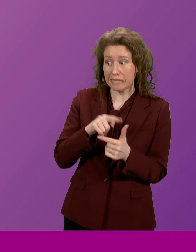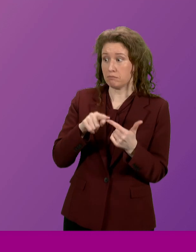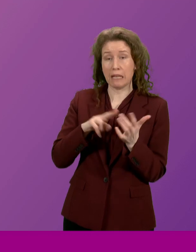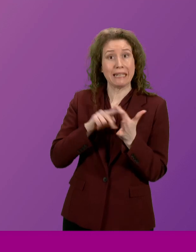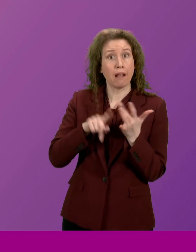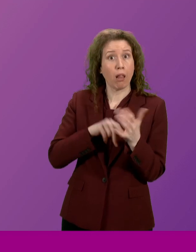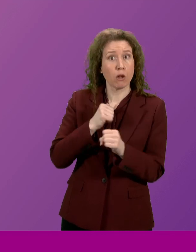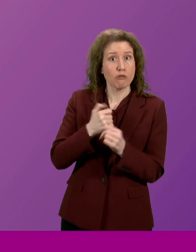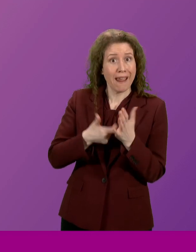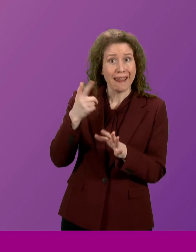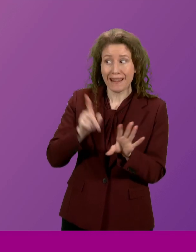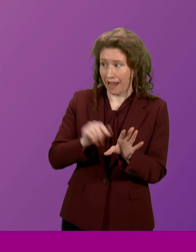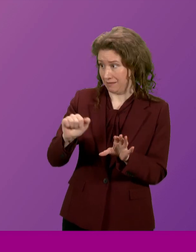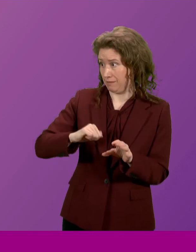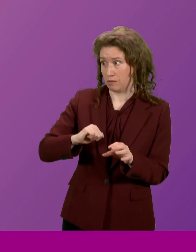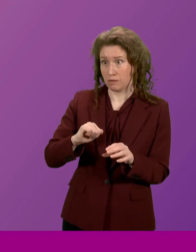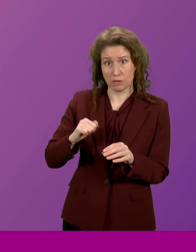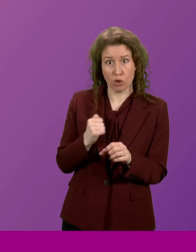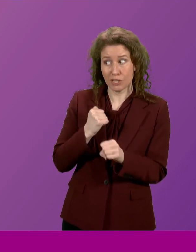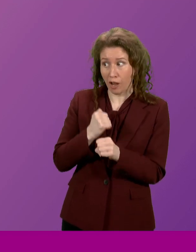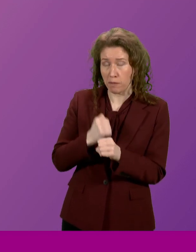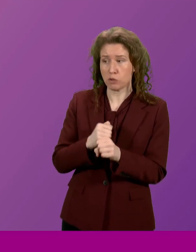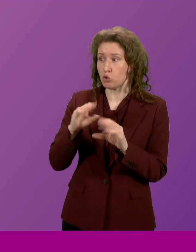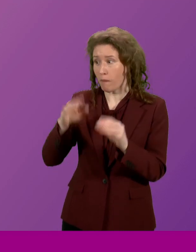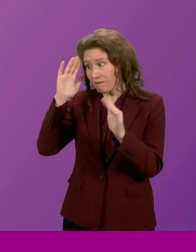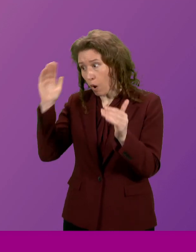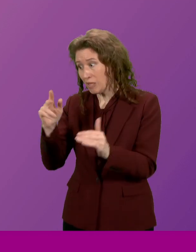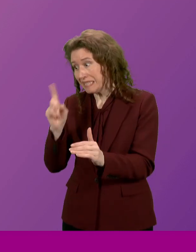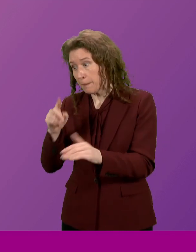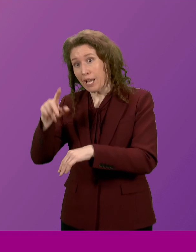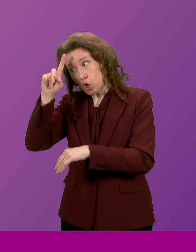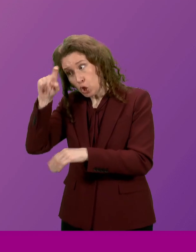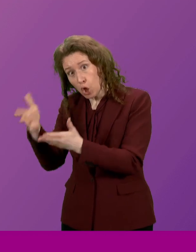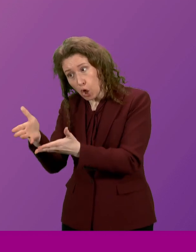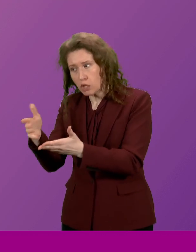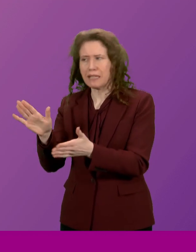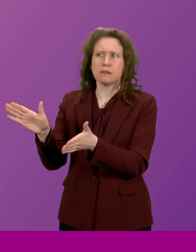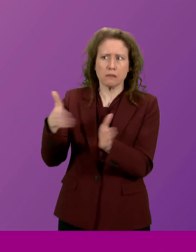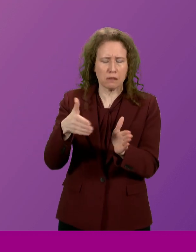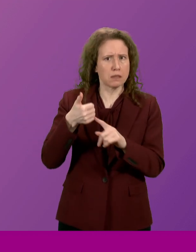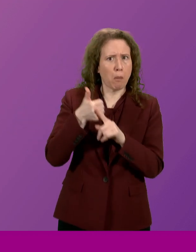Government stop focusing on disciplining a nurse and, instead, focus on supporting NHS staff,